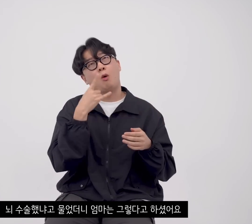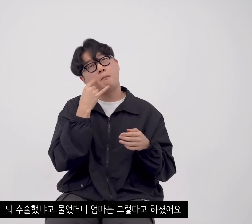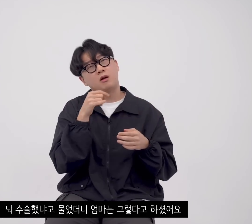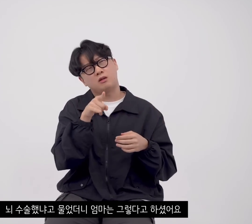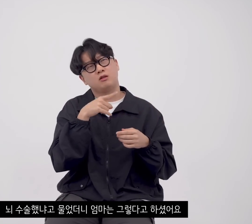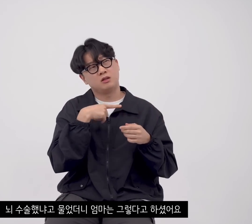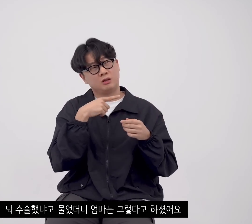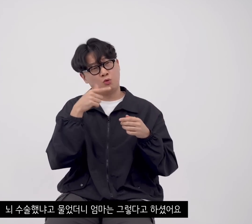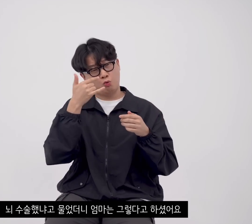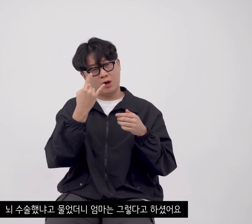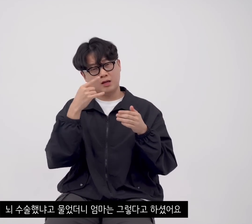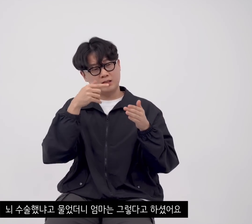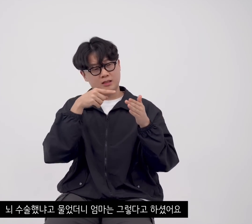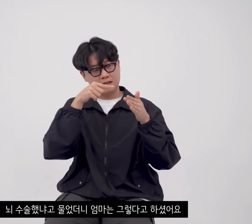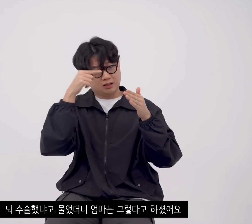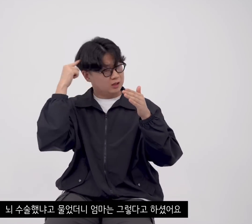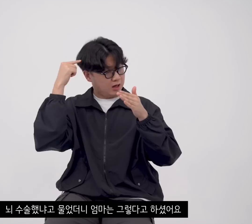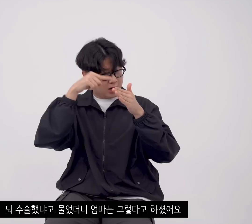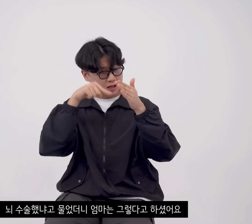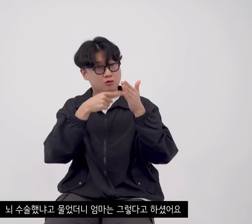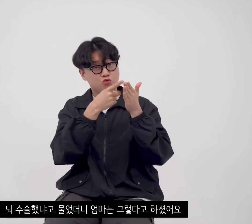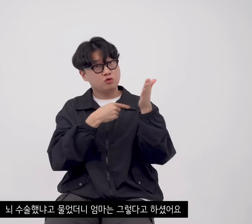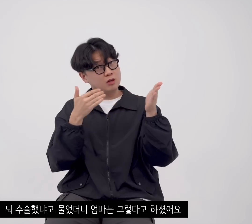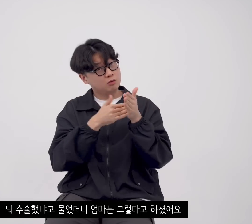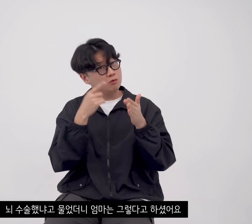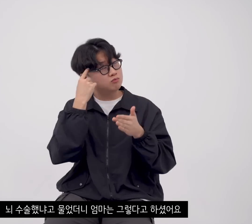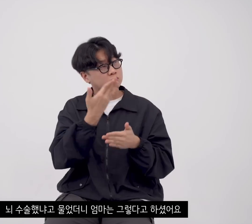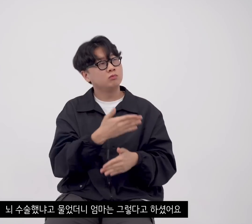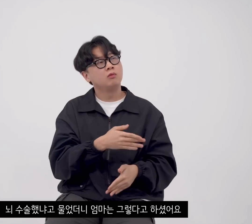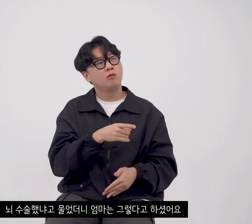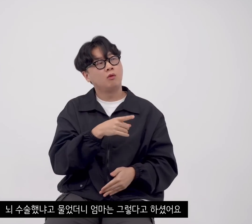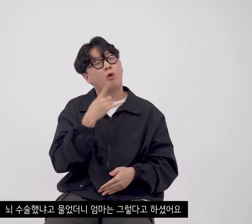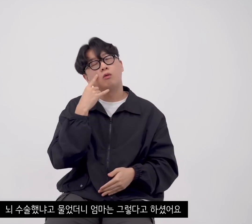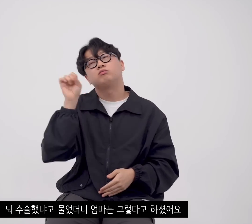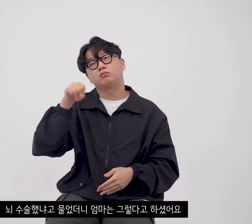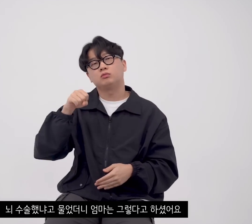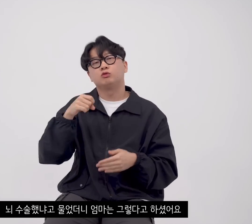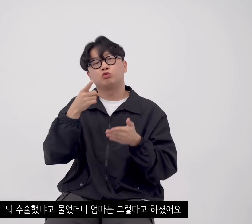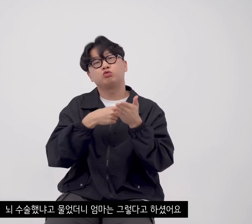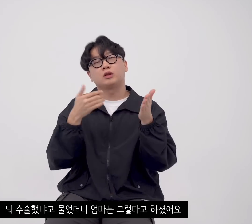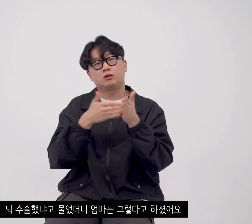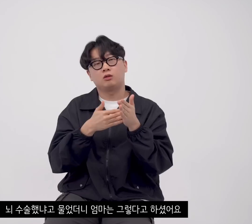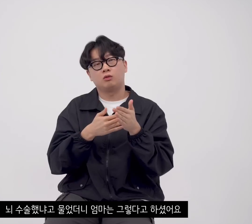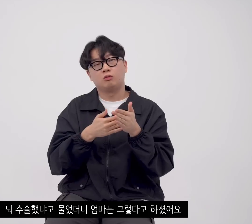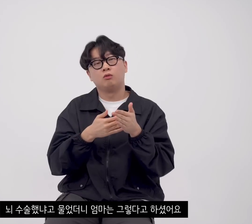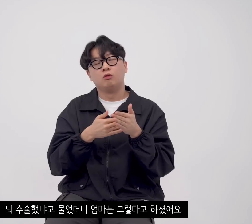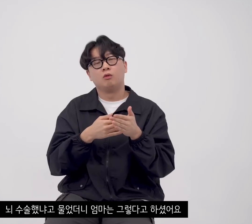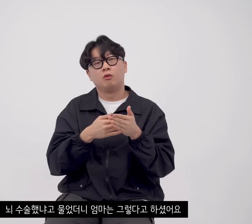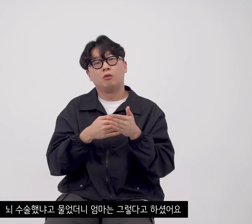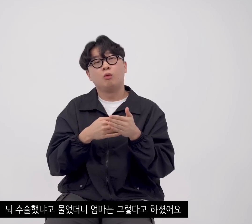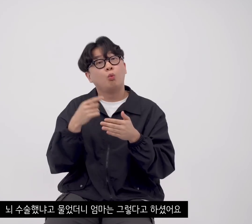i had had brain surgery, and she said yes.